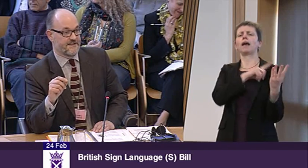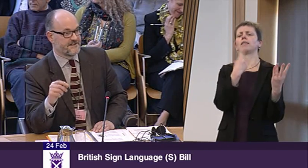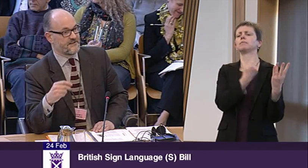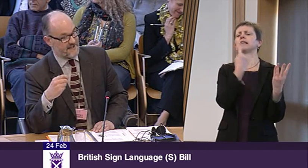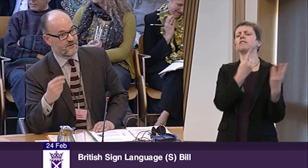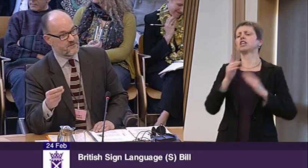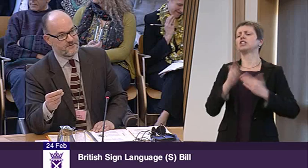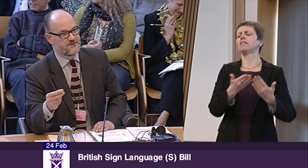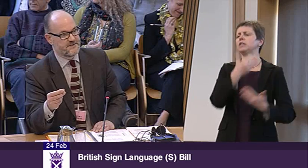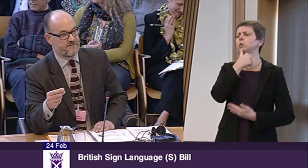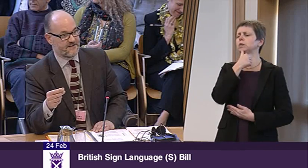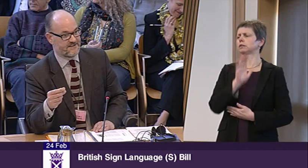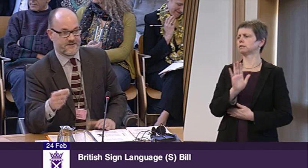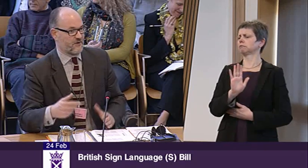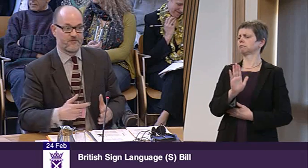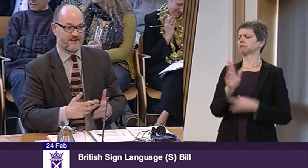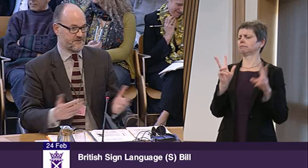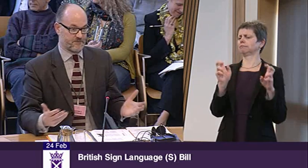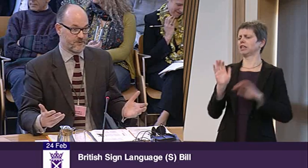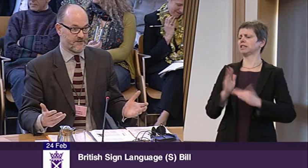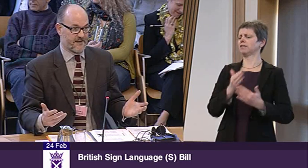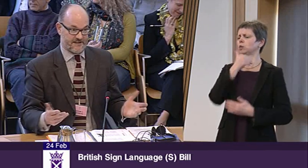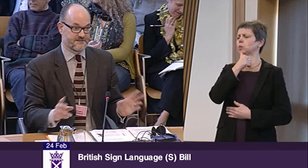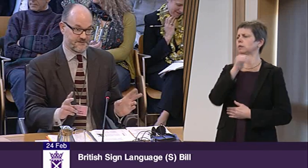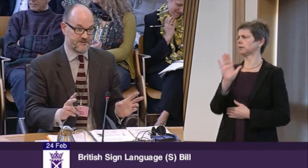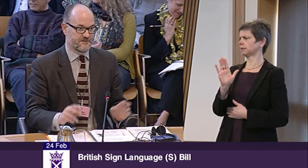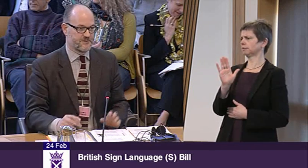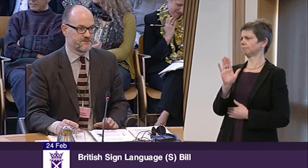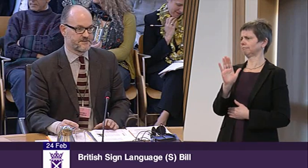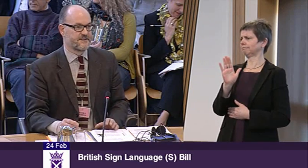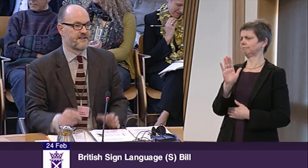panel. Their contribution to the panel would be a great deal broader than that of service